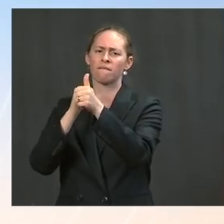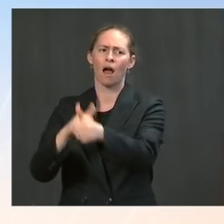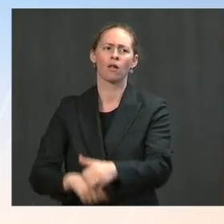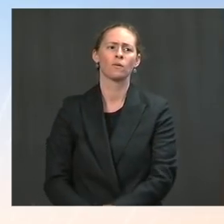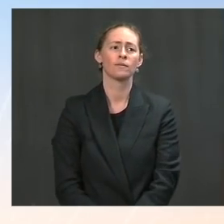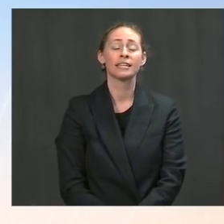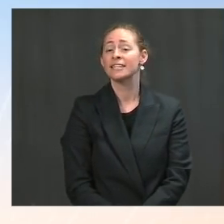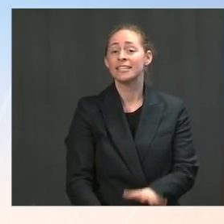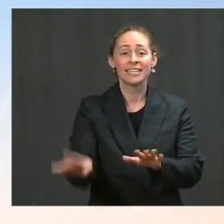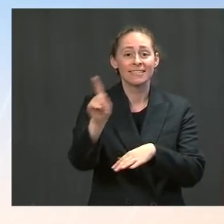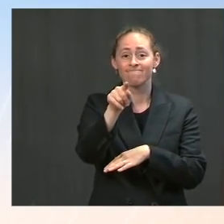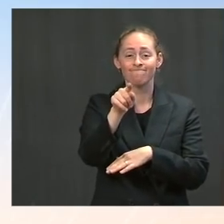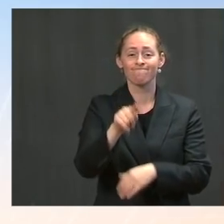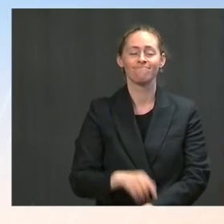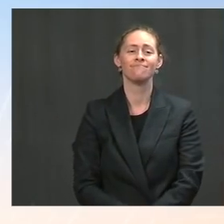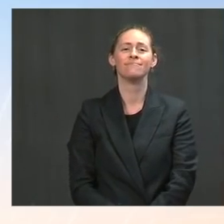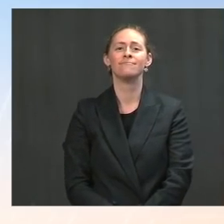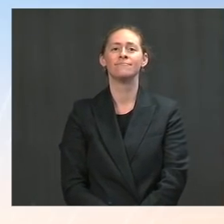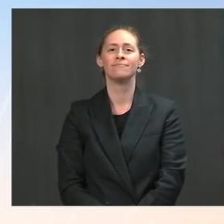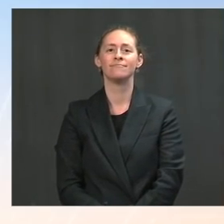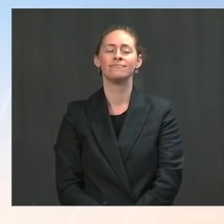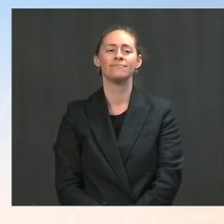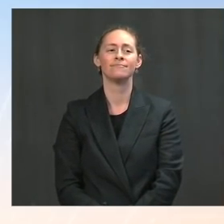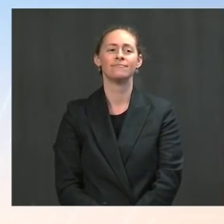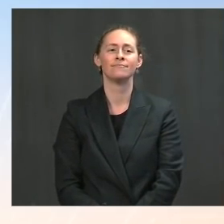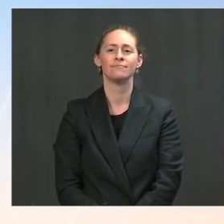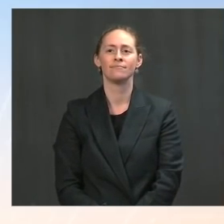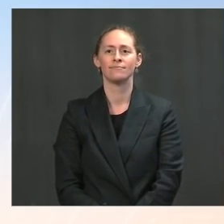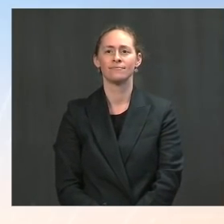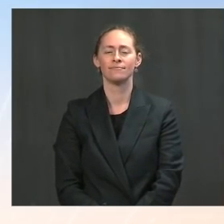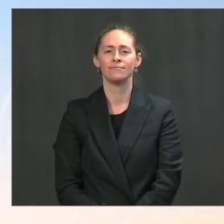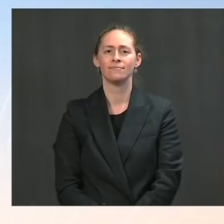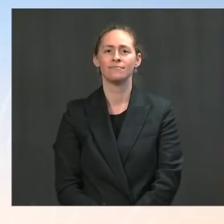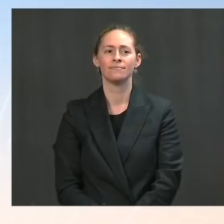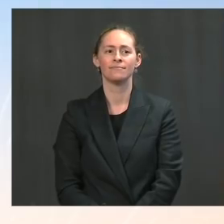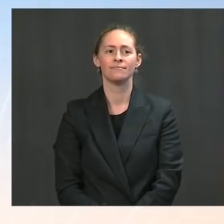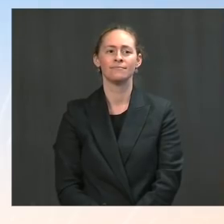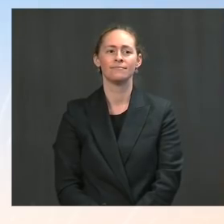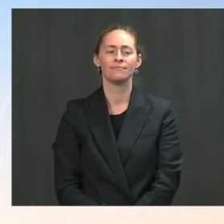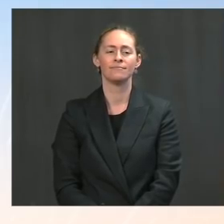The Press: Thank you, Jen. Just a question on the meeting that you're having with the housing industry -- Ms. Psaki: Yeah. The Press: -- today at the White House.